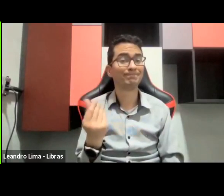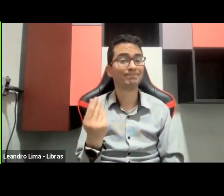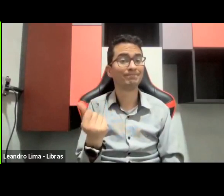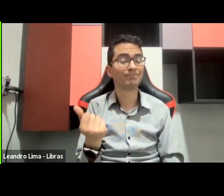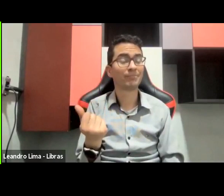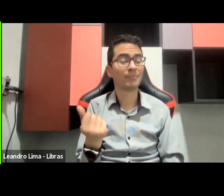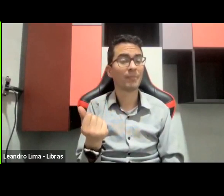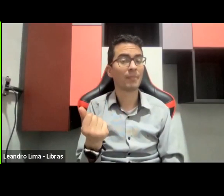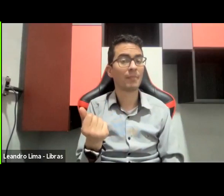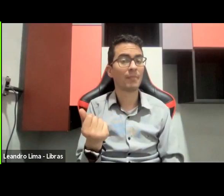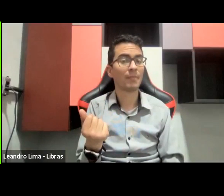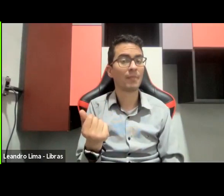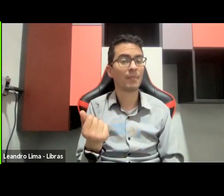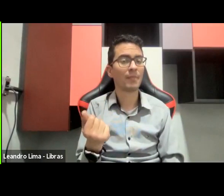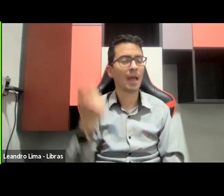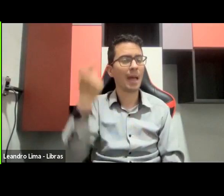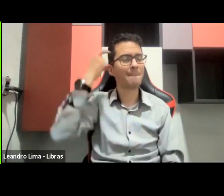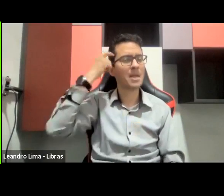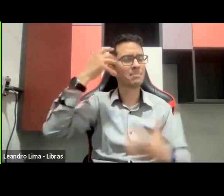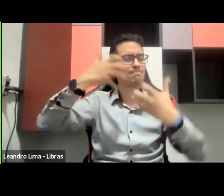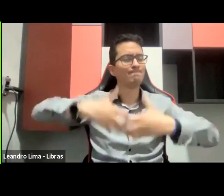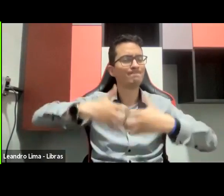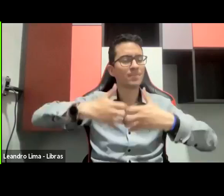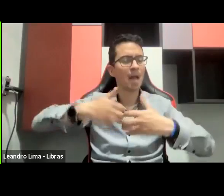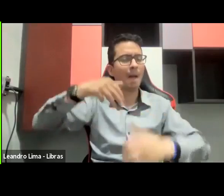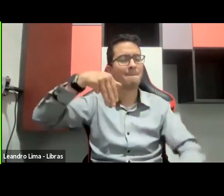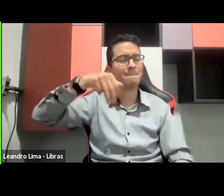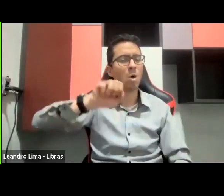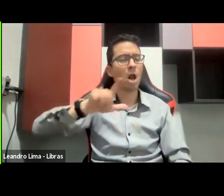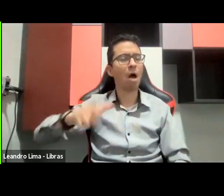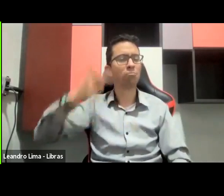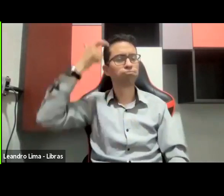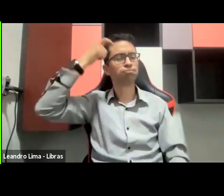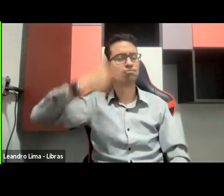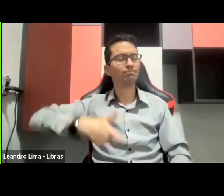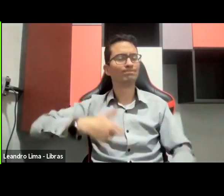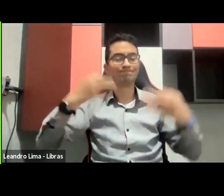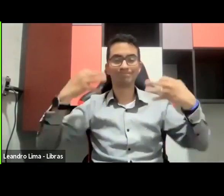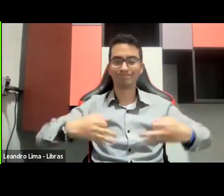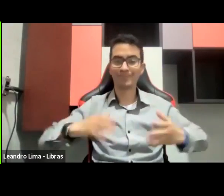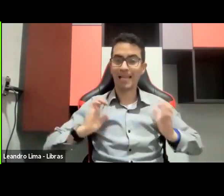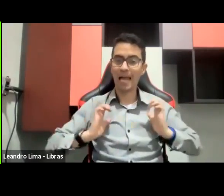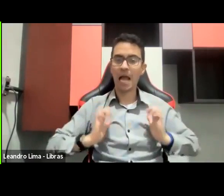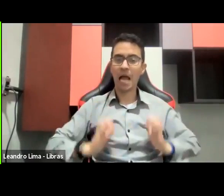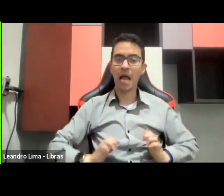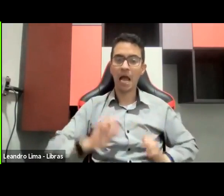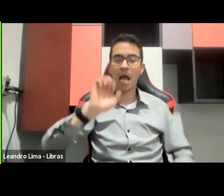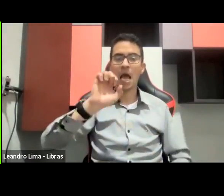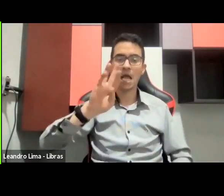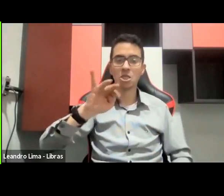moral. l Professional at the l Professional at that record health l Professional at that record health Giro human health care a